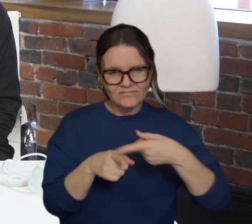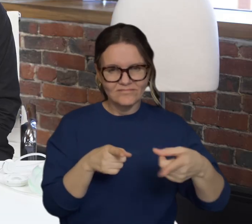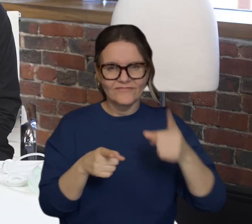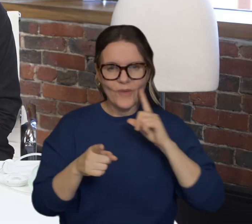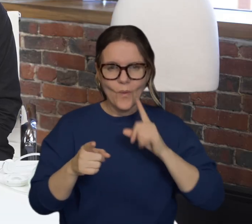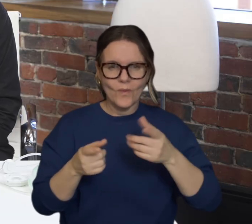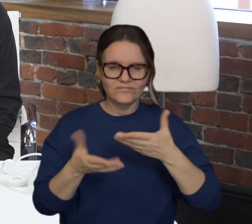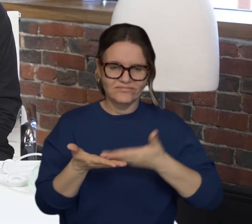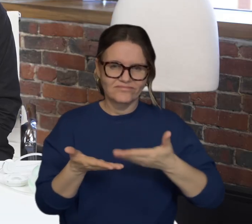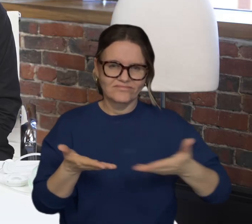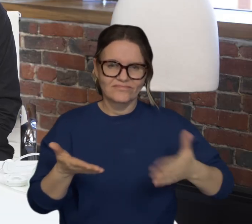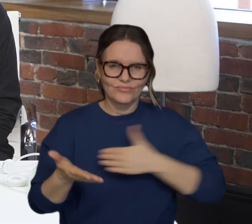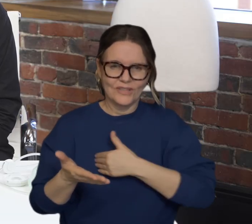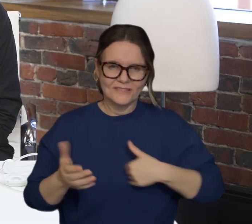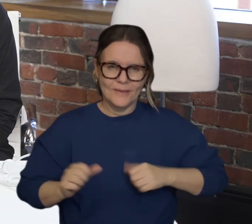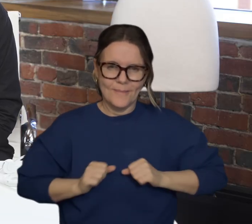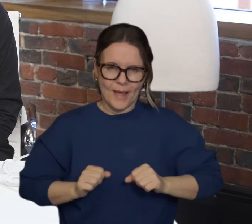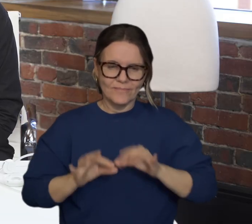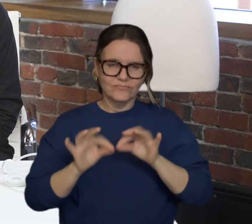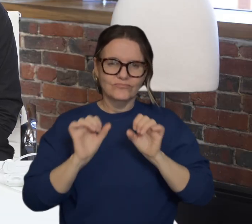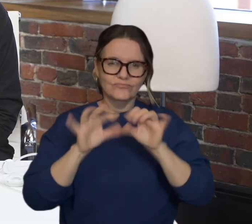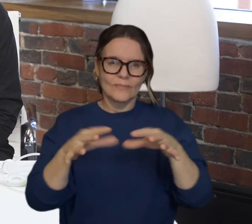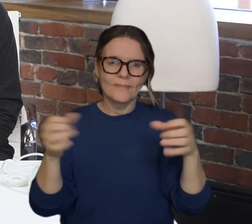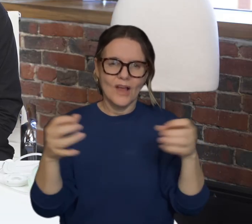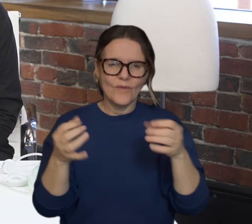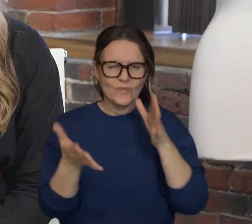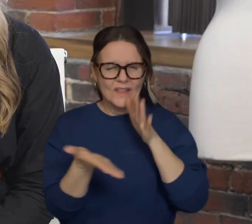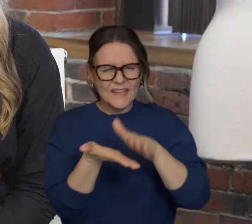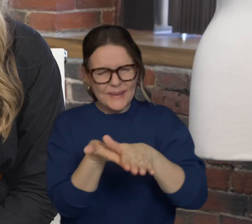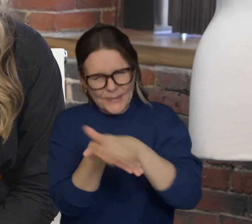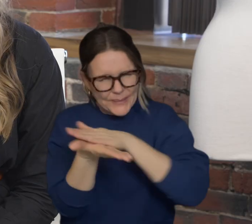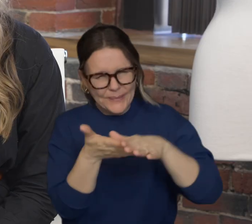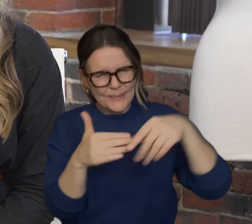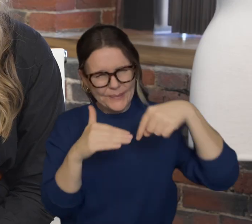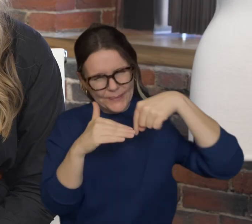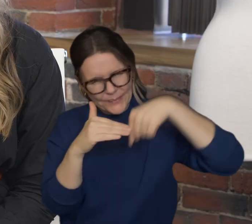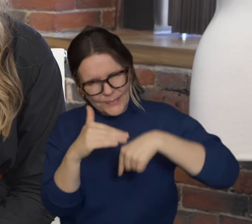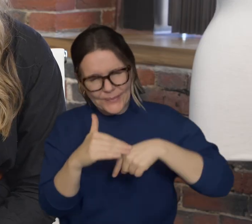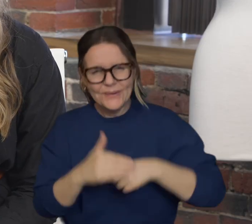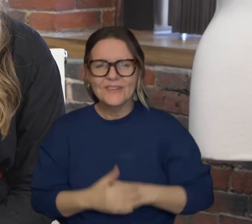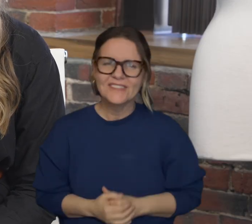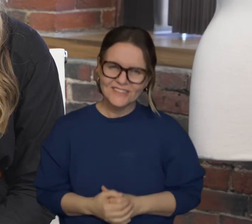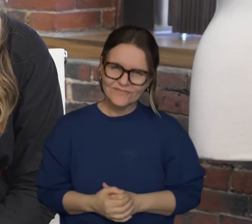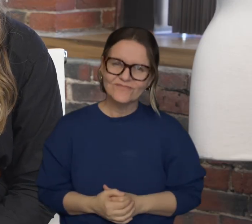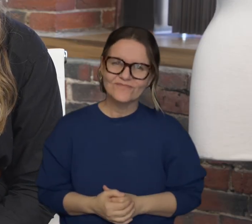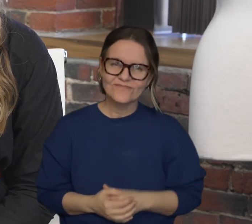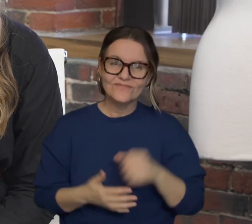of a microwave steam bag to sanitize your parts if you do use this option you want to make sure that